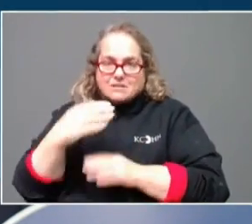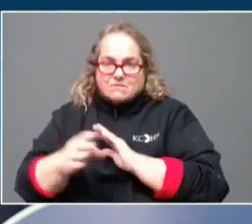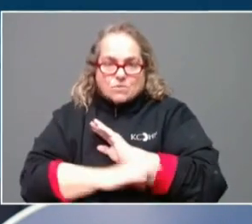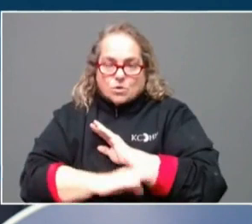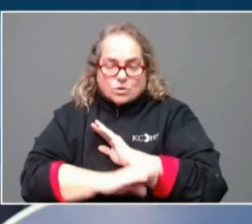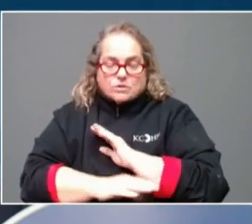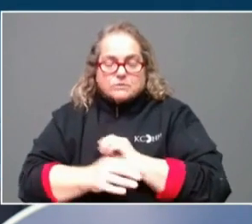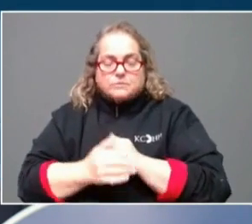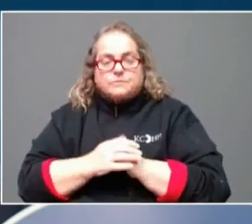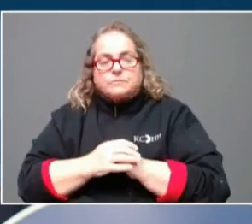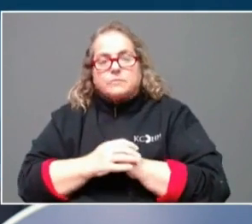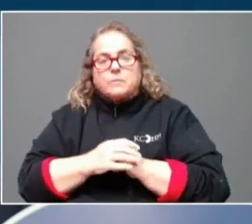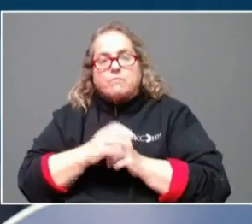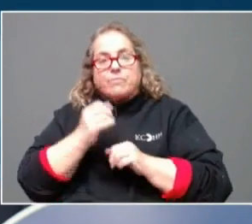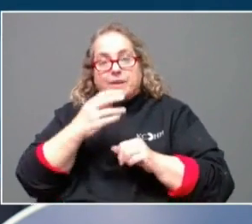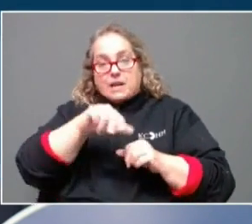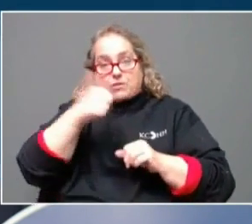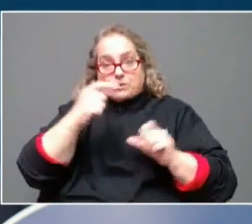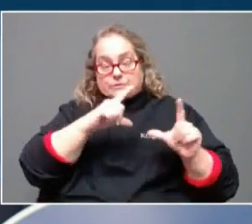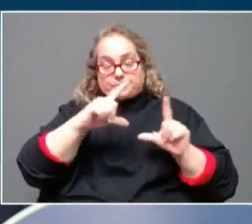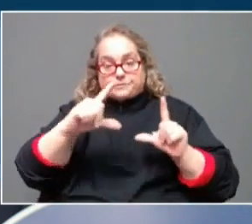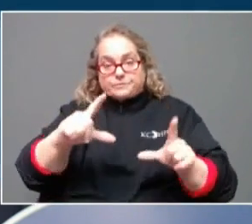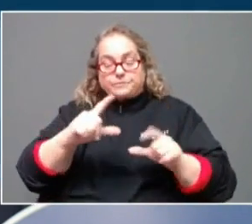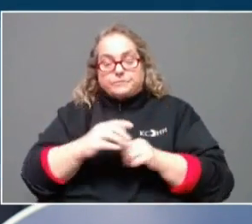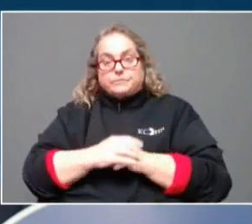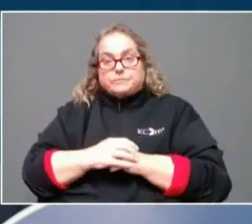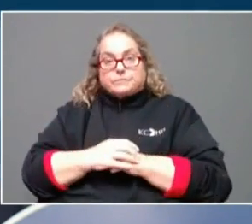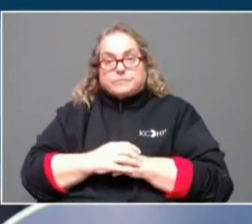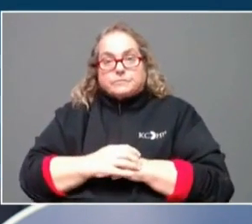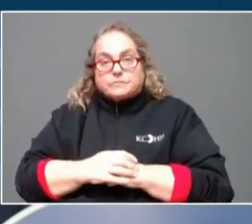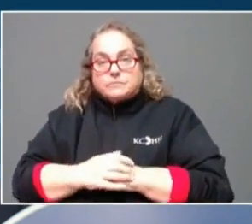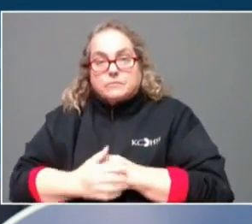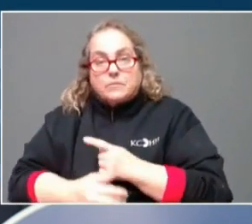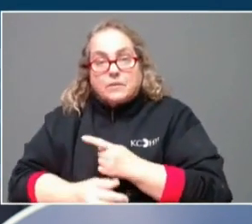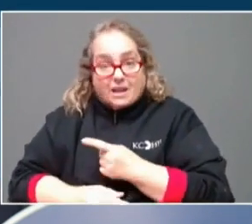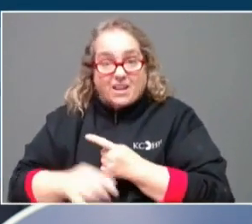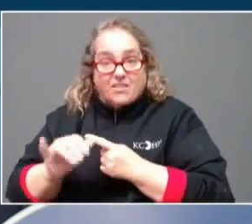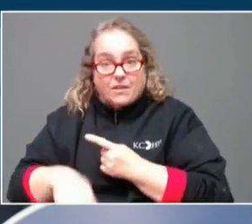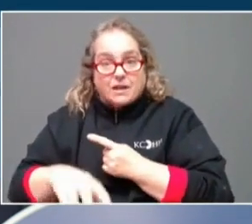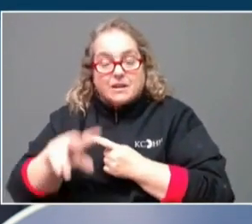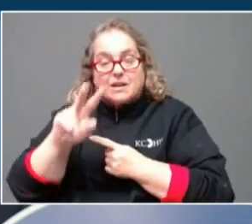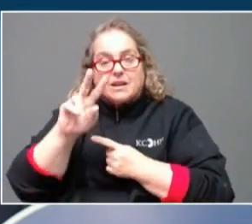this slide, you see the ventilator use in this virus in some ways almost